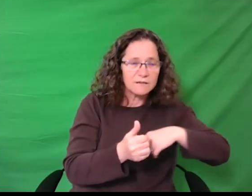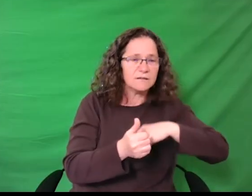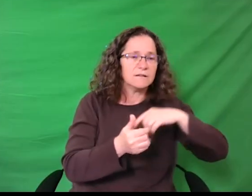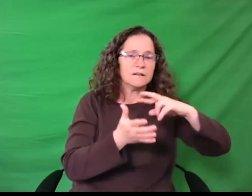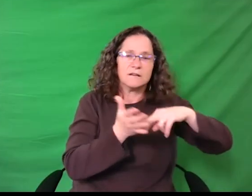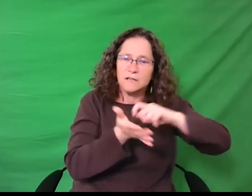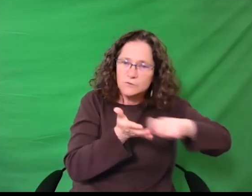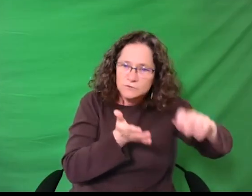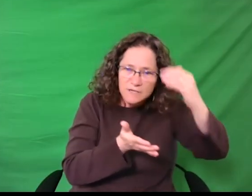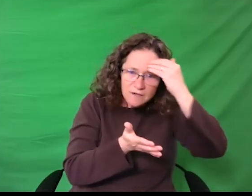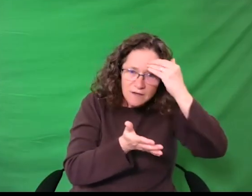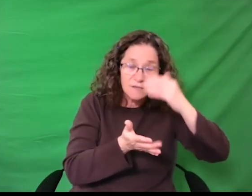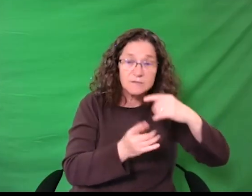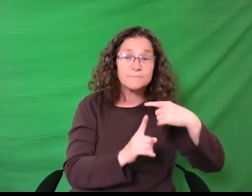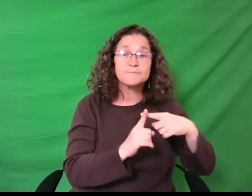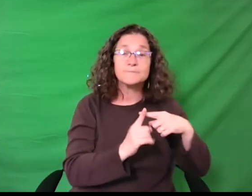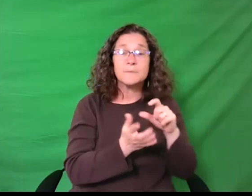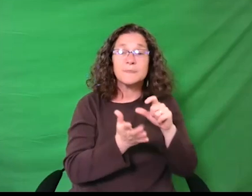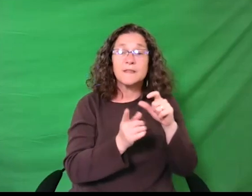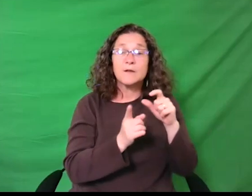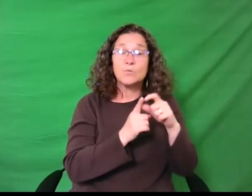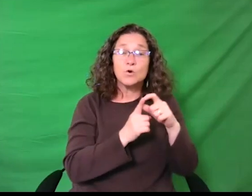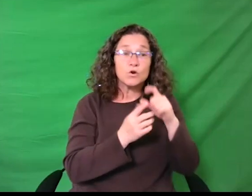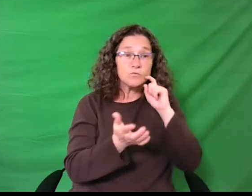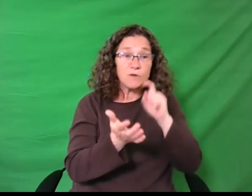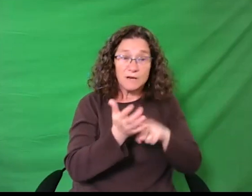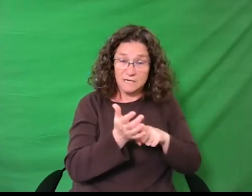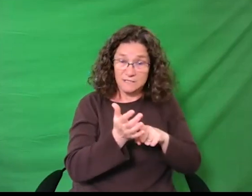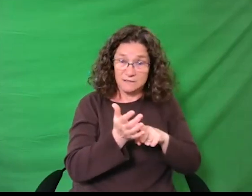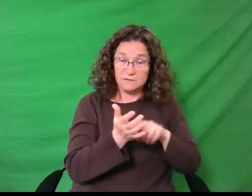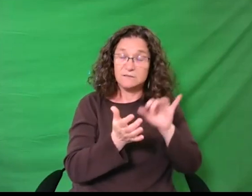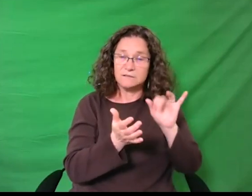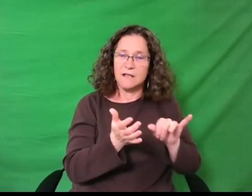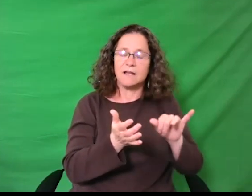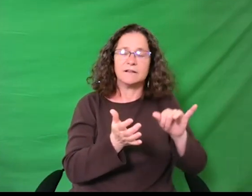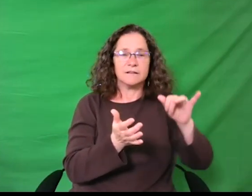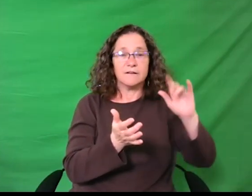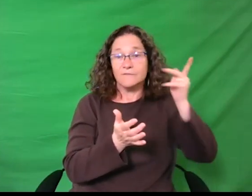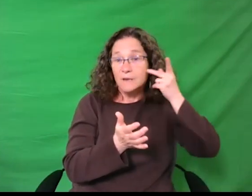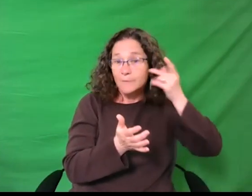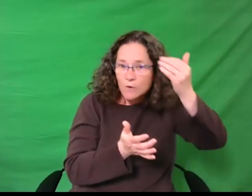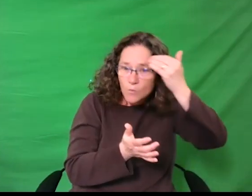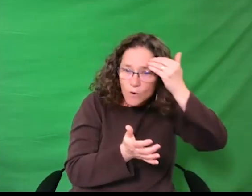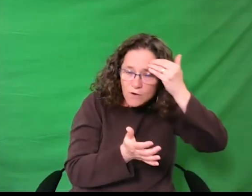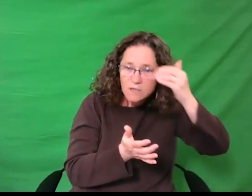and word recognition, phonemic awareness, decoding, and sight recognition.